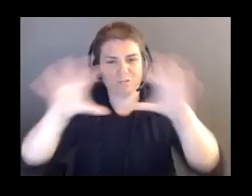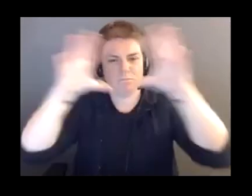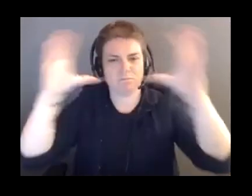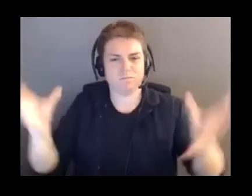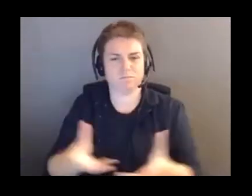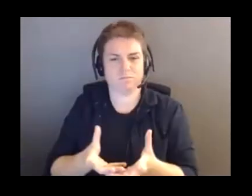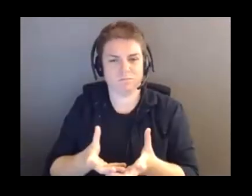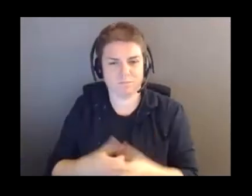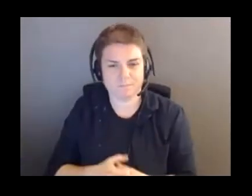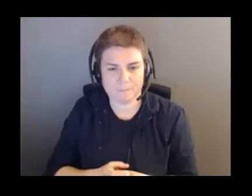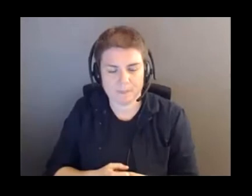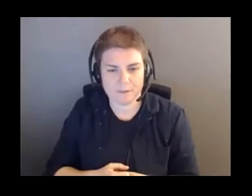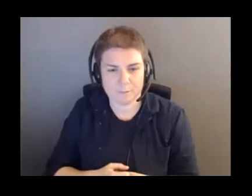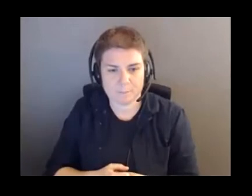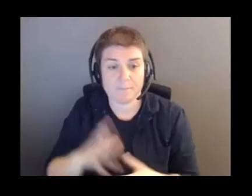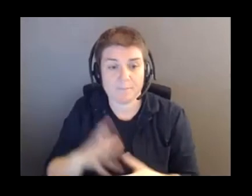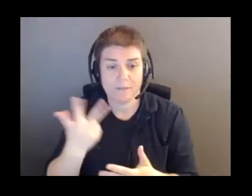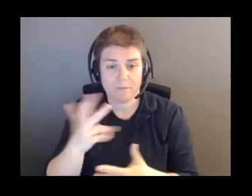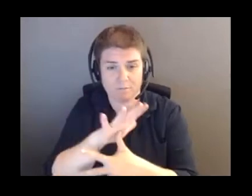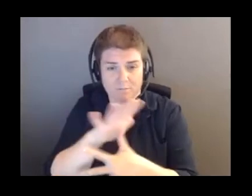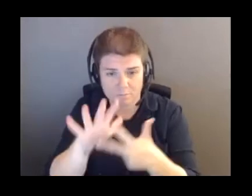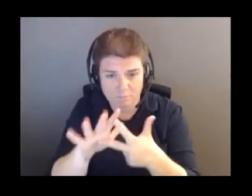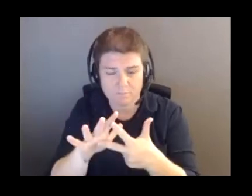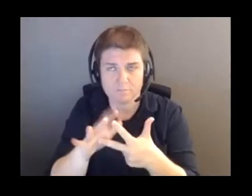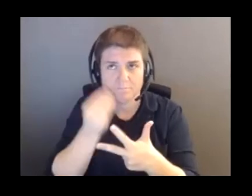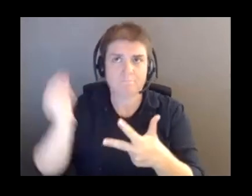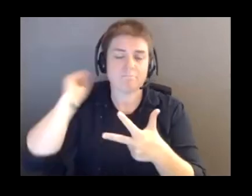Keep all three of these criteria in your mind throughout the process